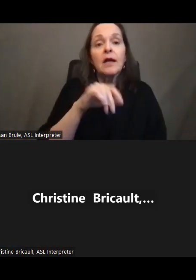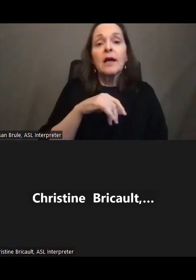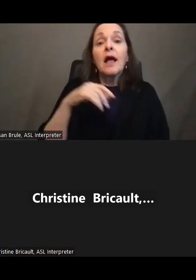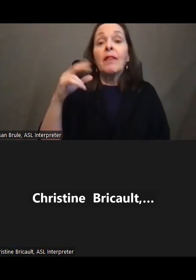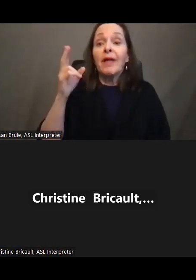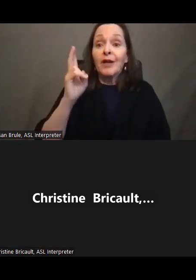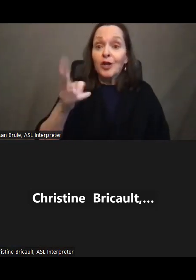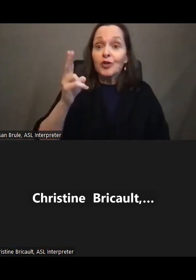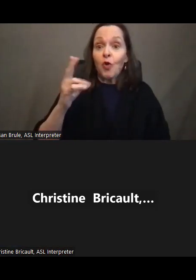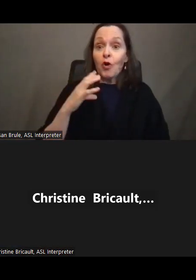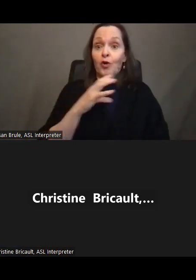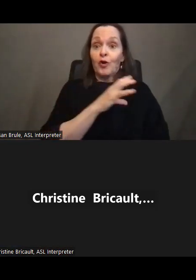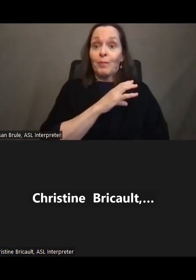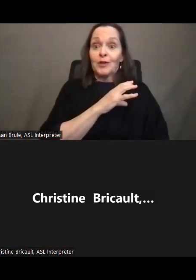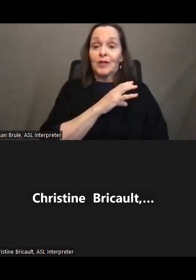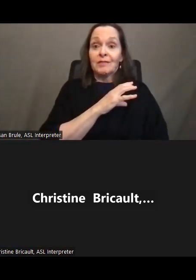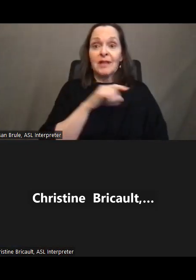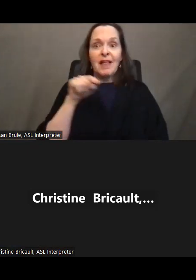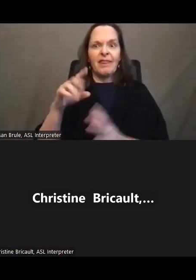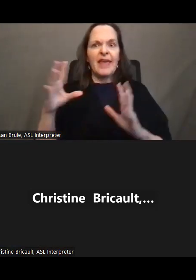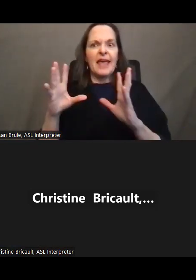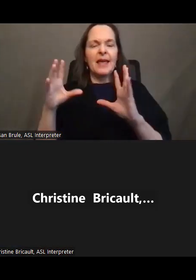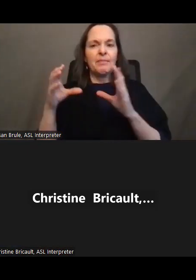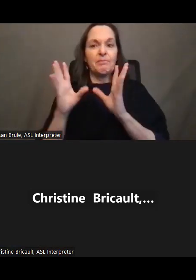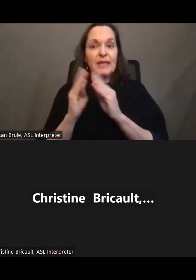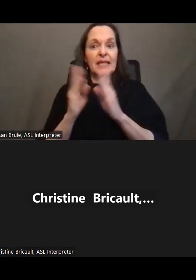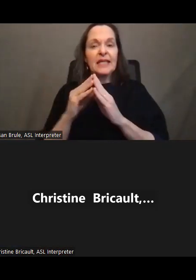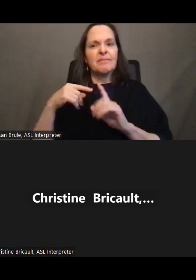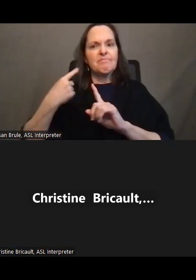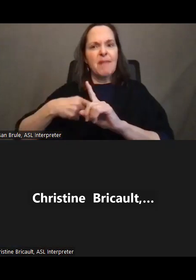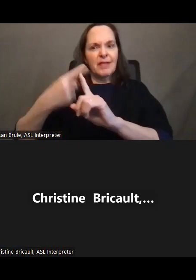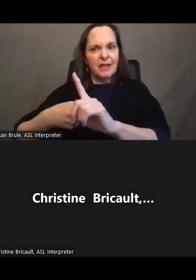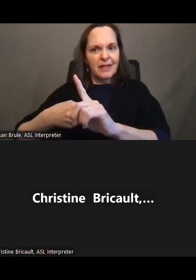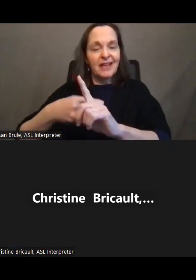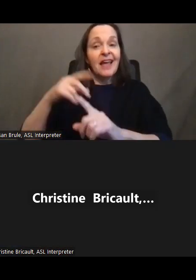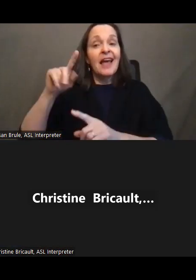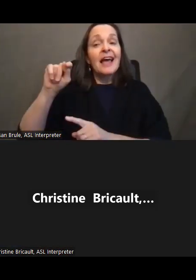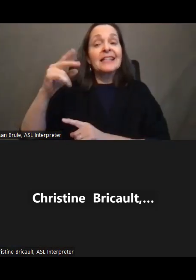Which meets monthly on the second floor of Town Hall. Norman uses a wheelchair.